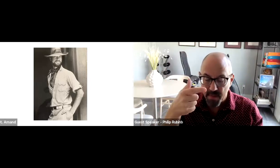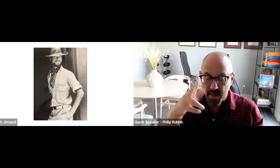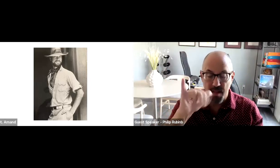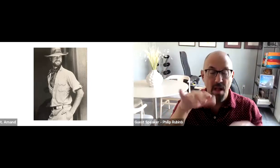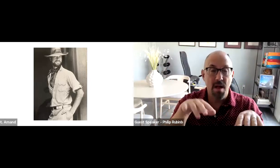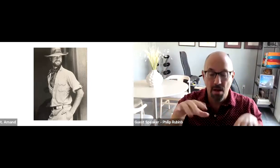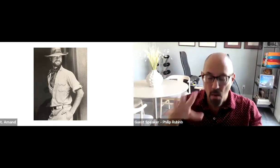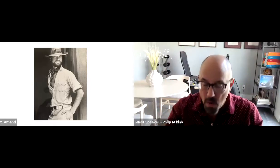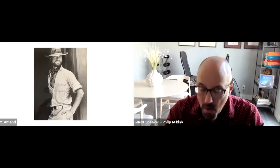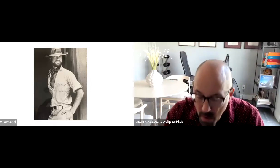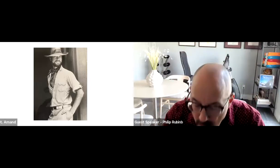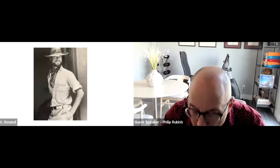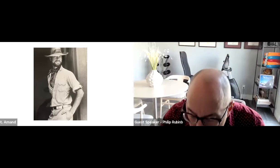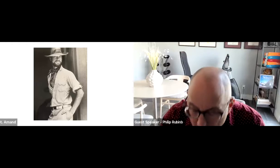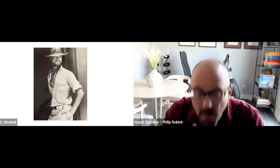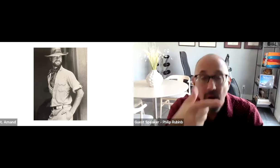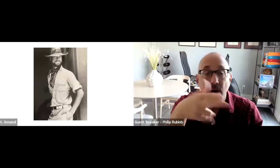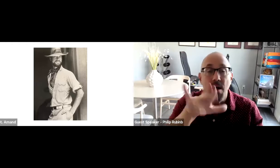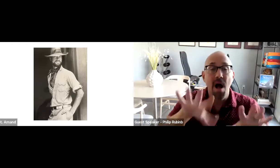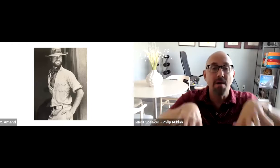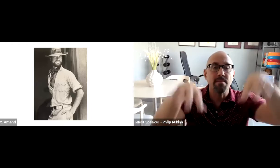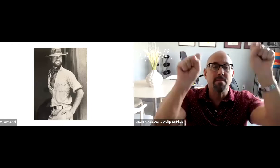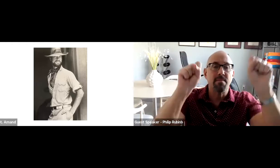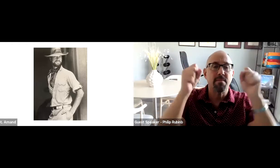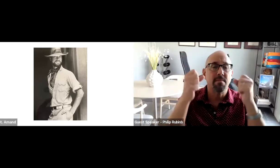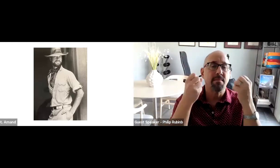It was anything goes at that point on.